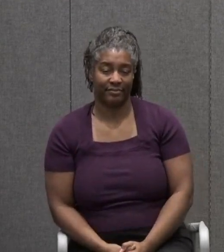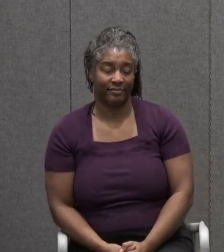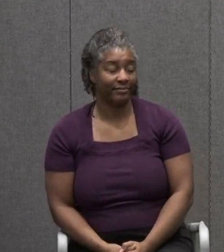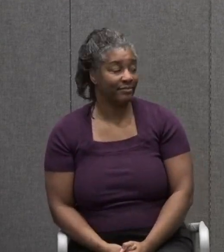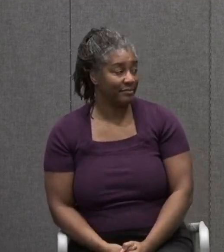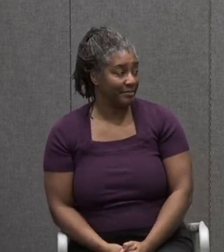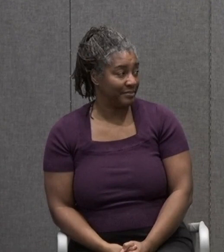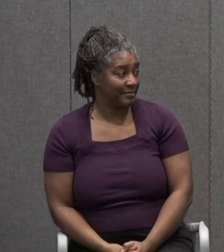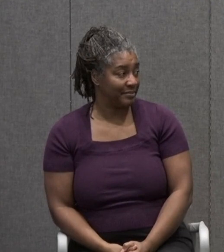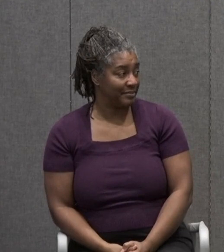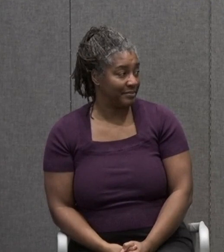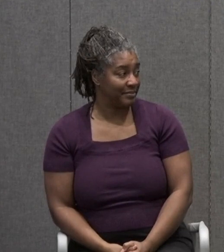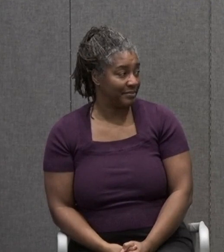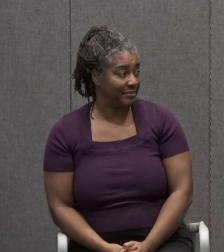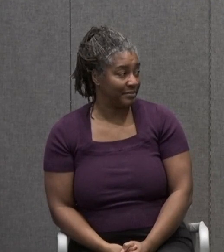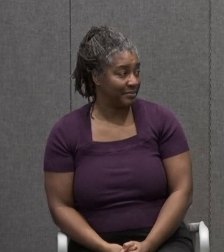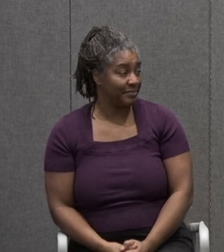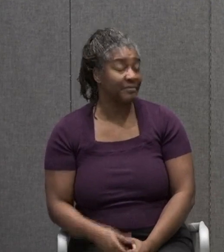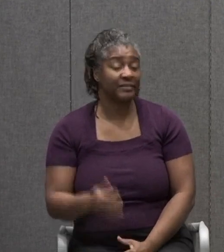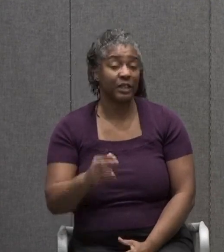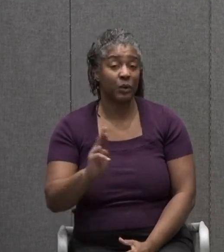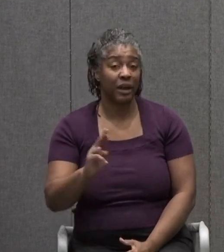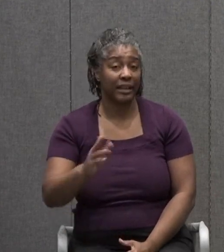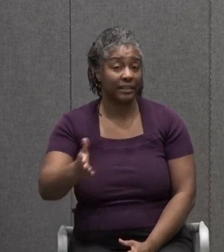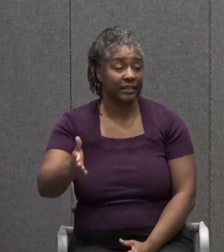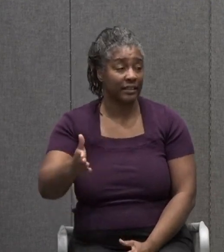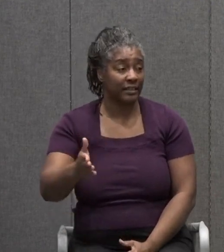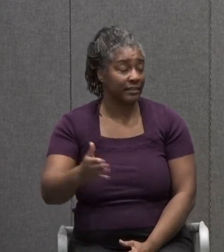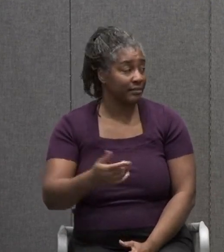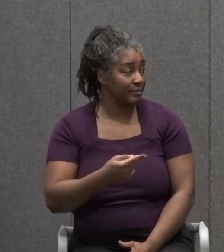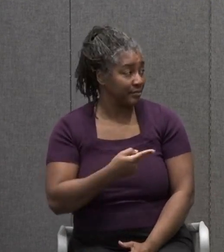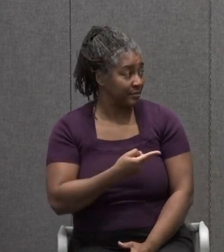Let's bring our own arm up, spread our fingers really wide